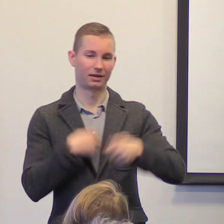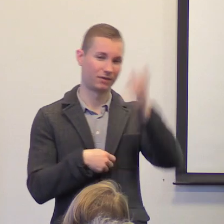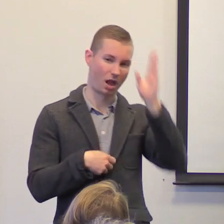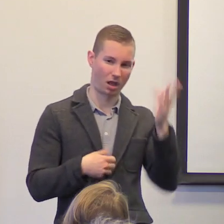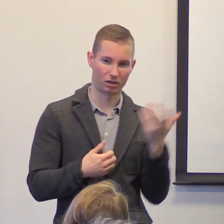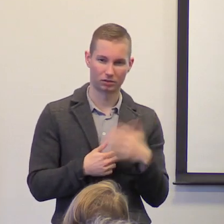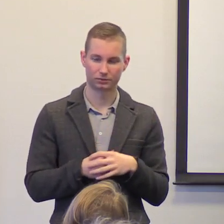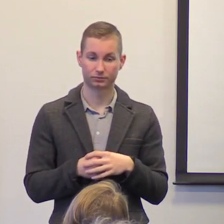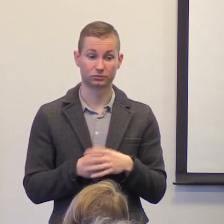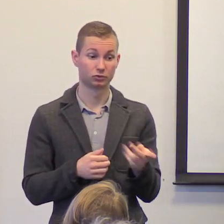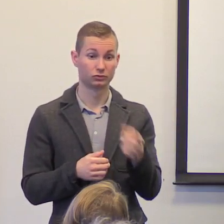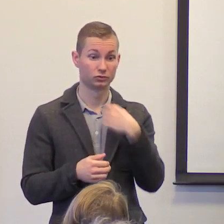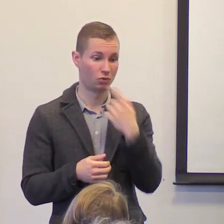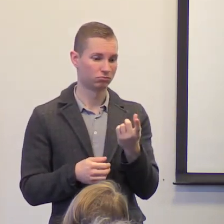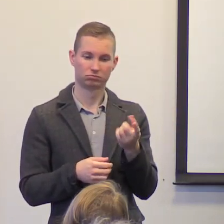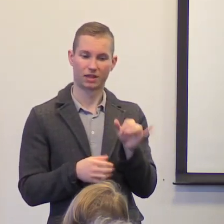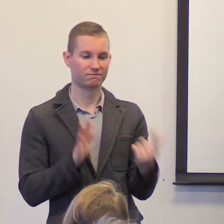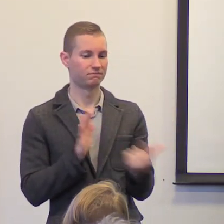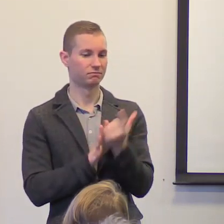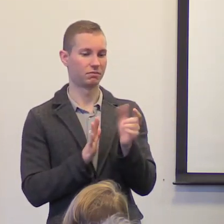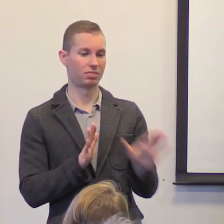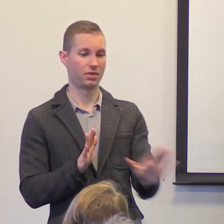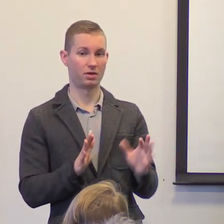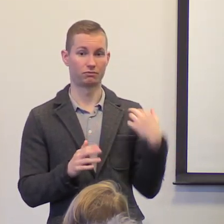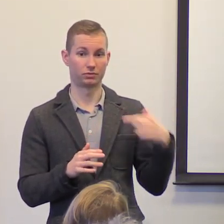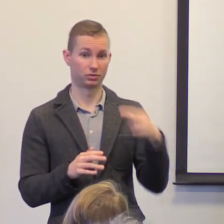And they were told that it was a violation of their religious beliefs.